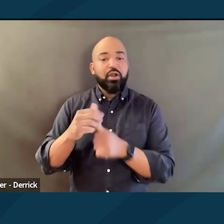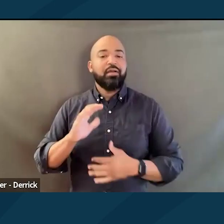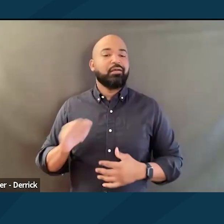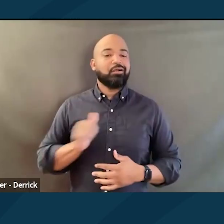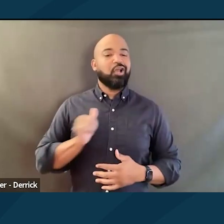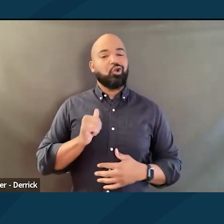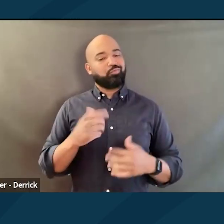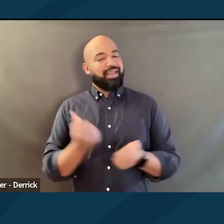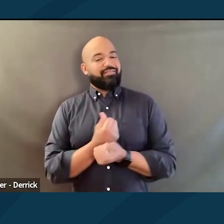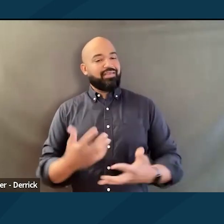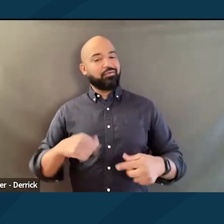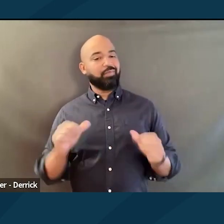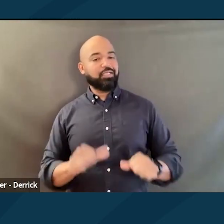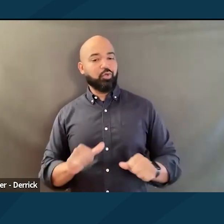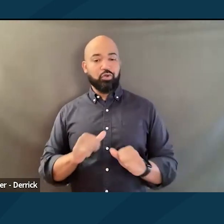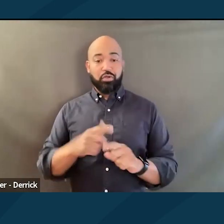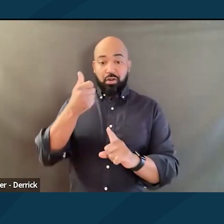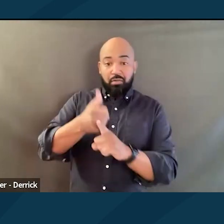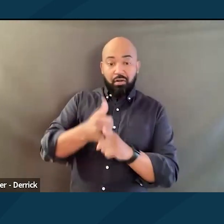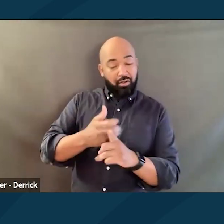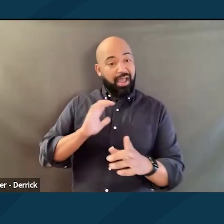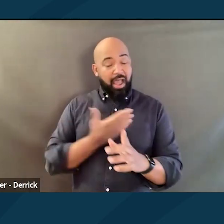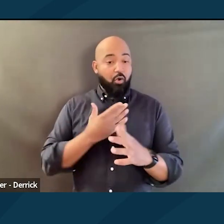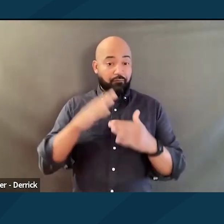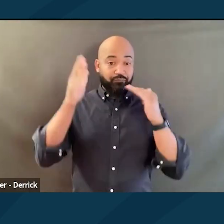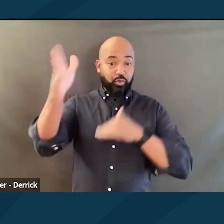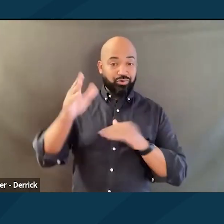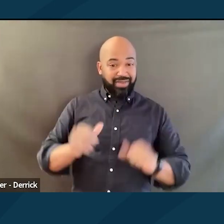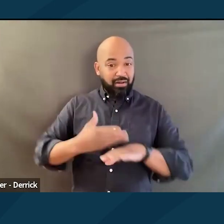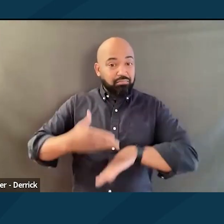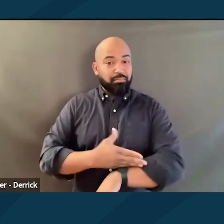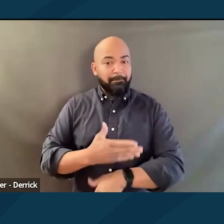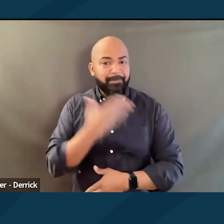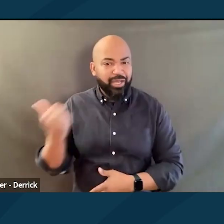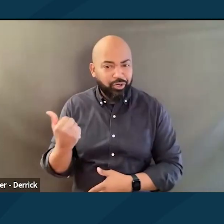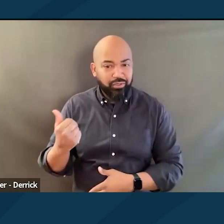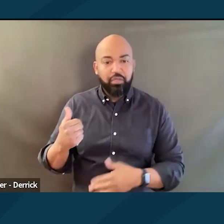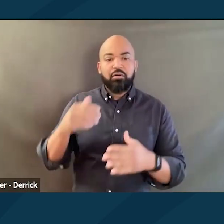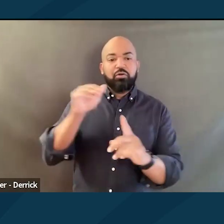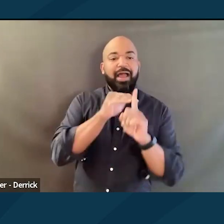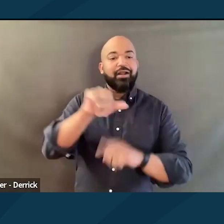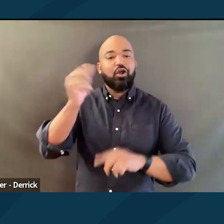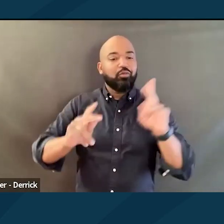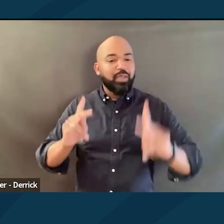and to remind those around us that disabled lives are lives worth living.